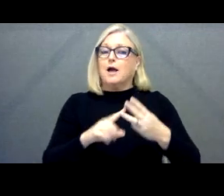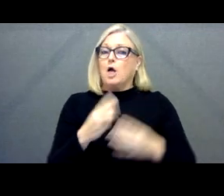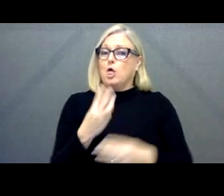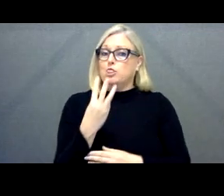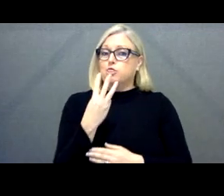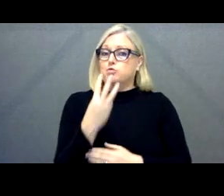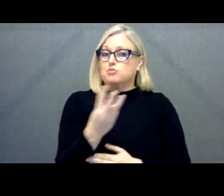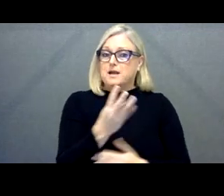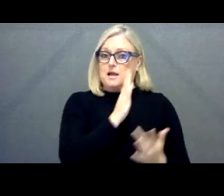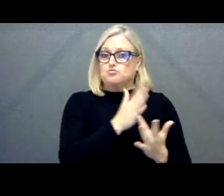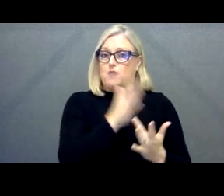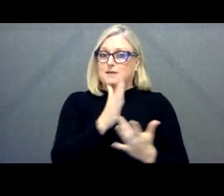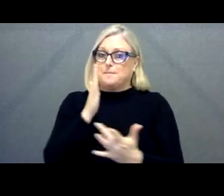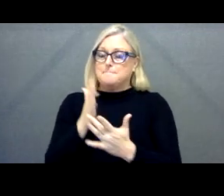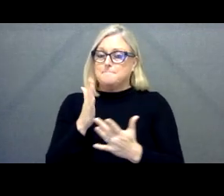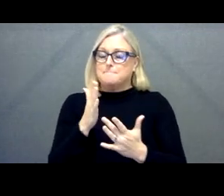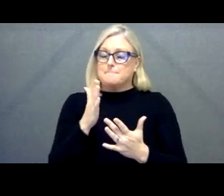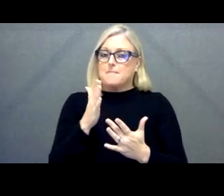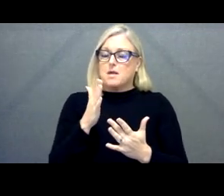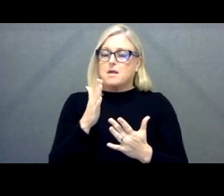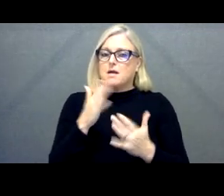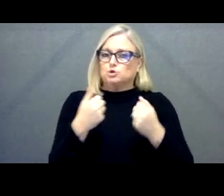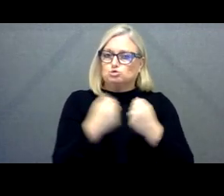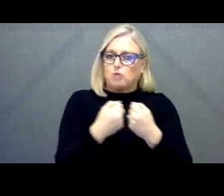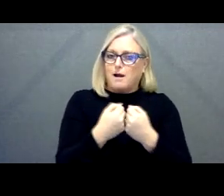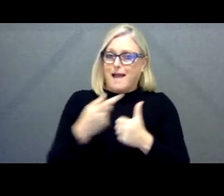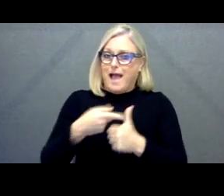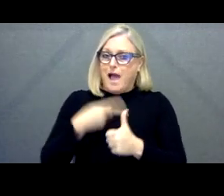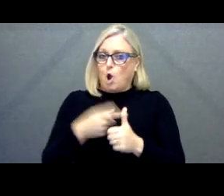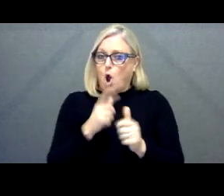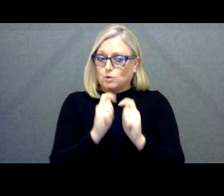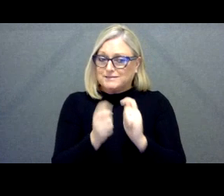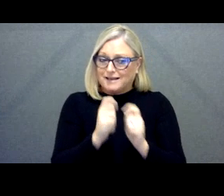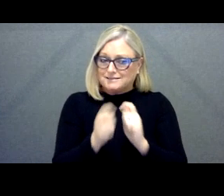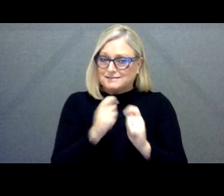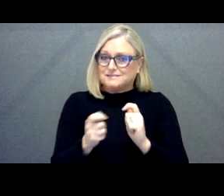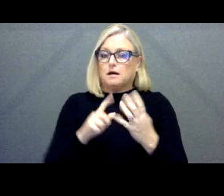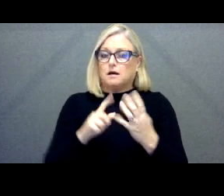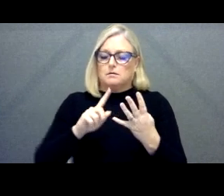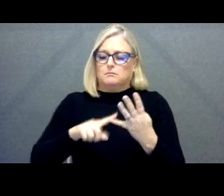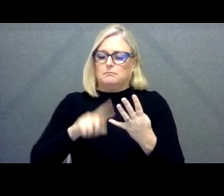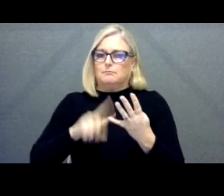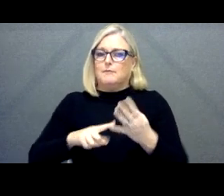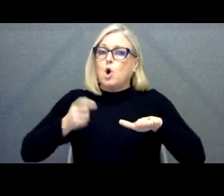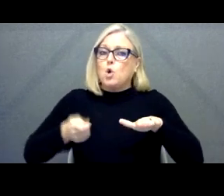review now quite often um there'll be you'll have things in addition to those and it might be that